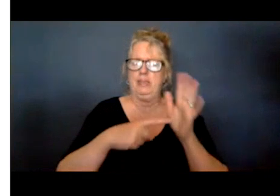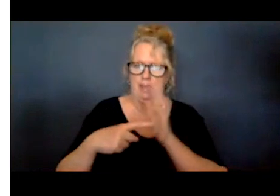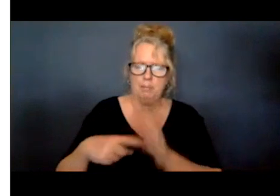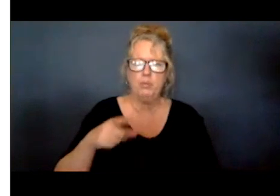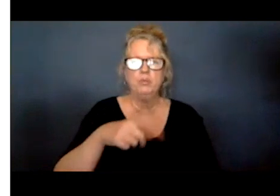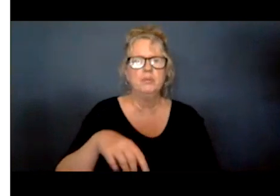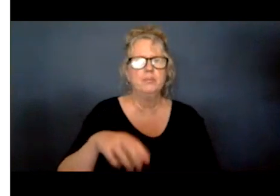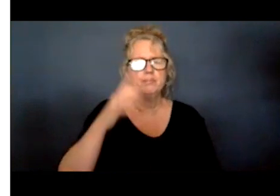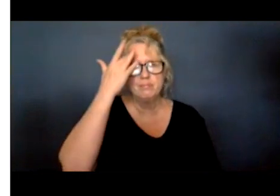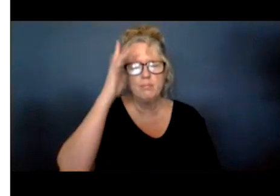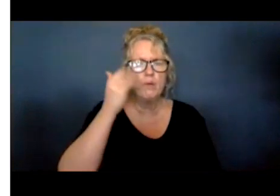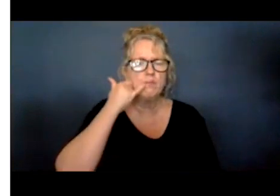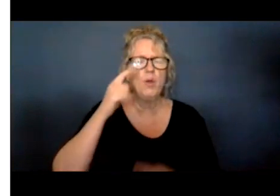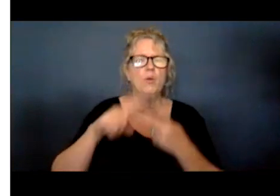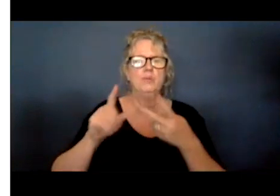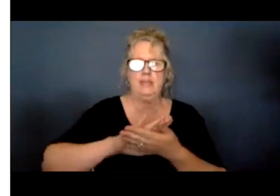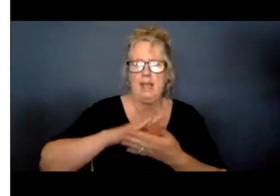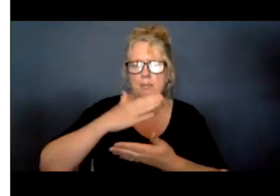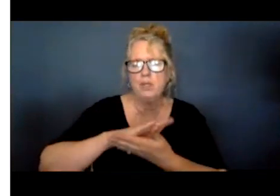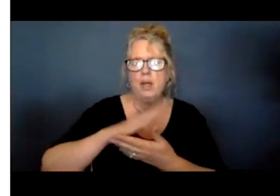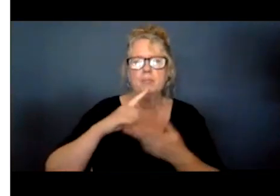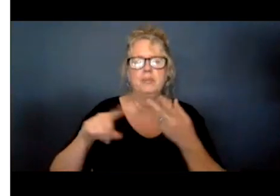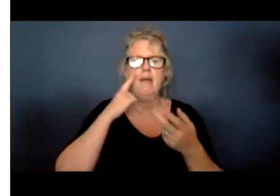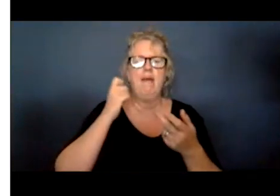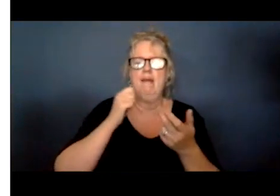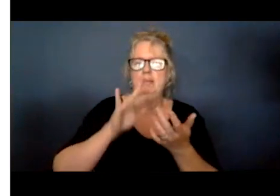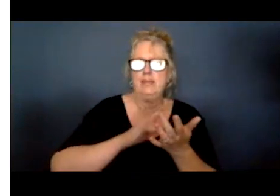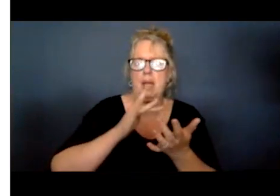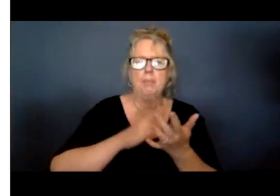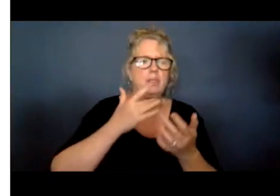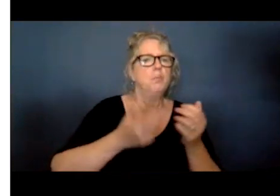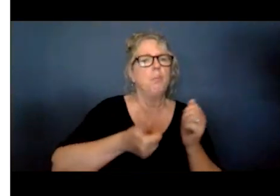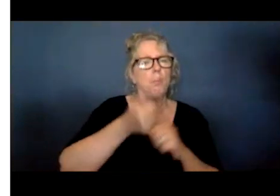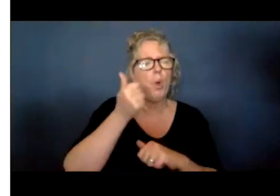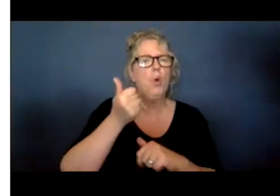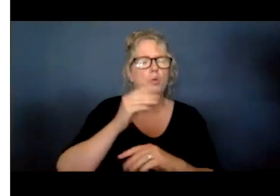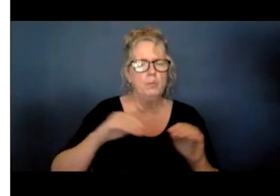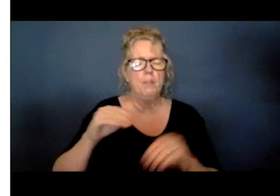Smartphones, laptops, and tablets: Most mobile and desktop operating systems